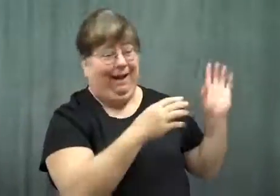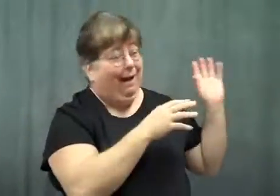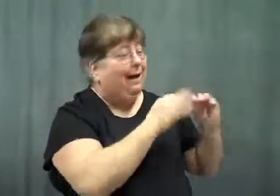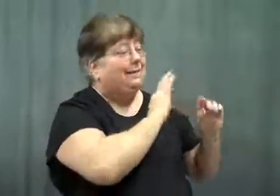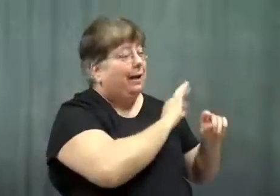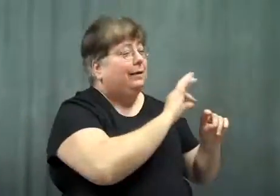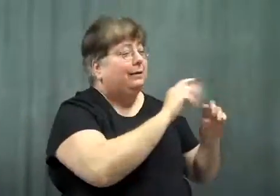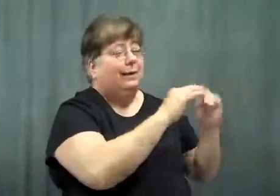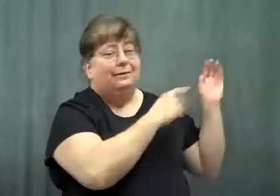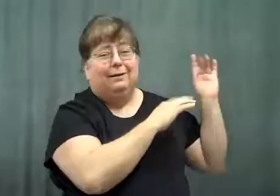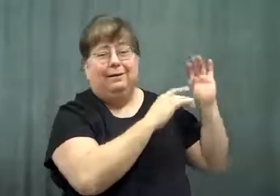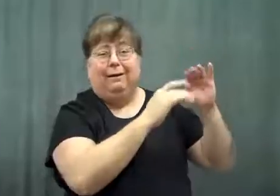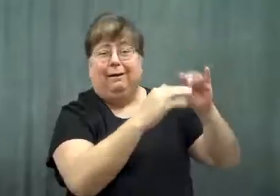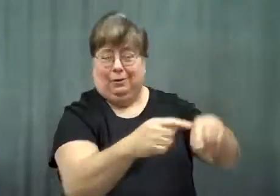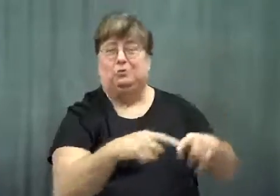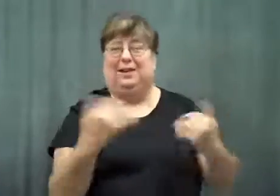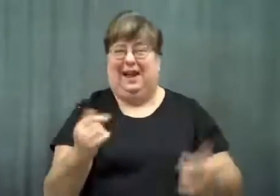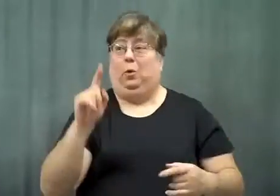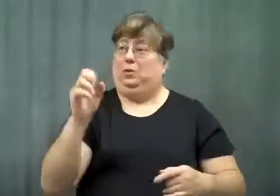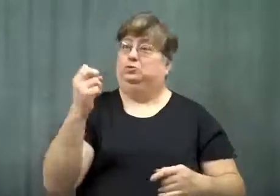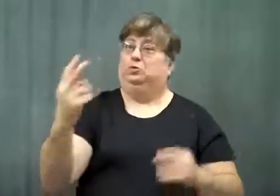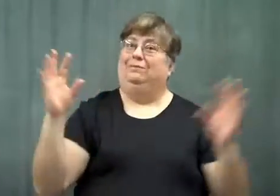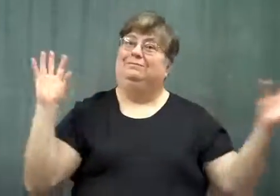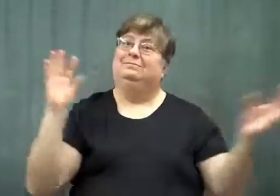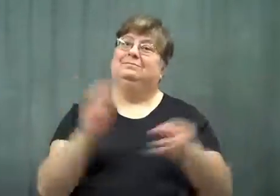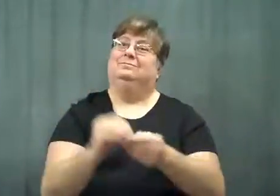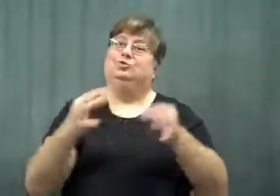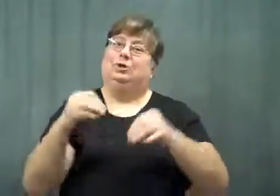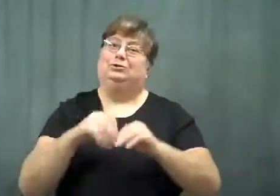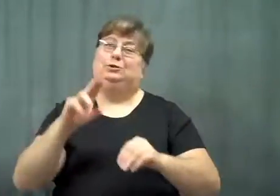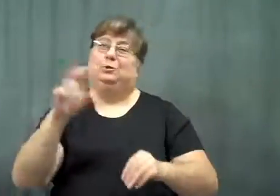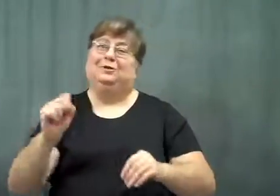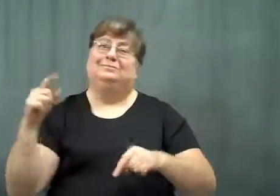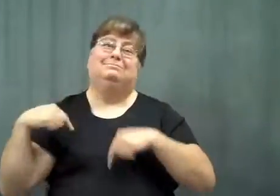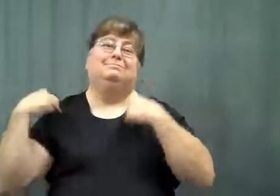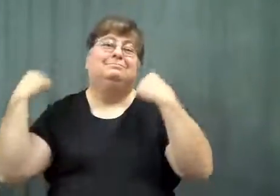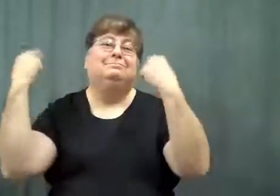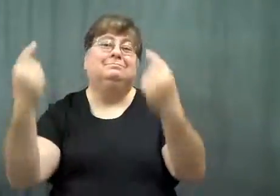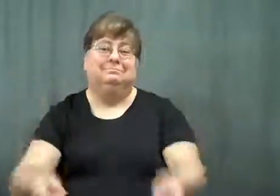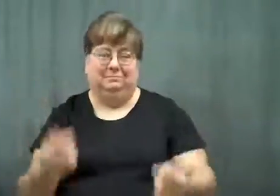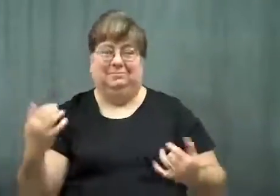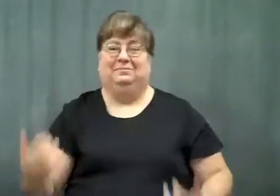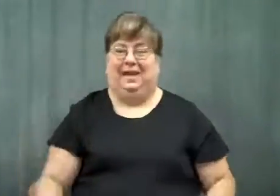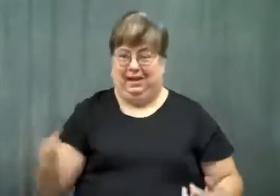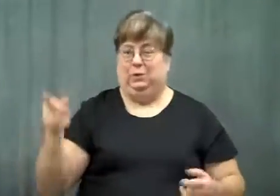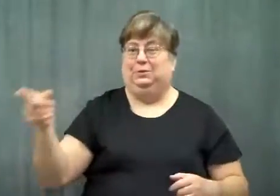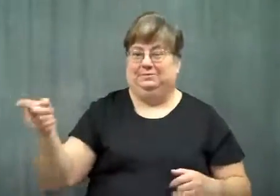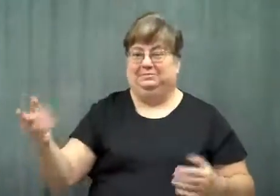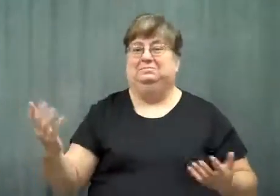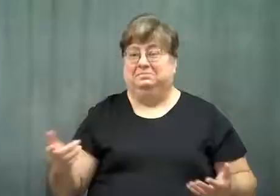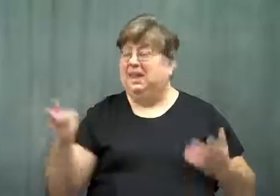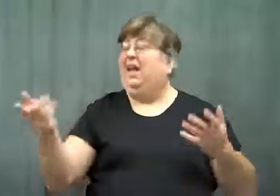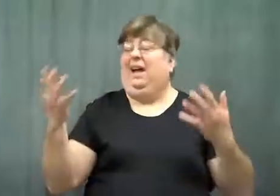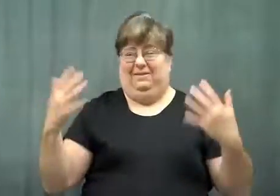There've been 112 justices in U.S. history so far.